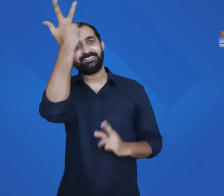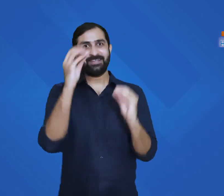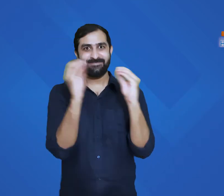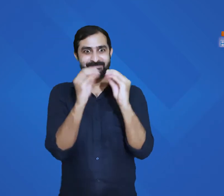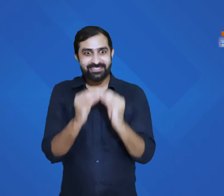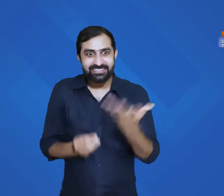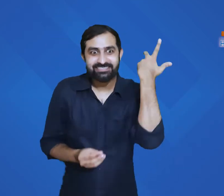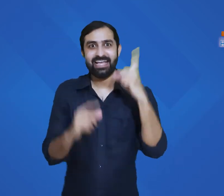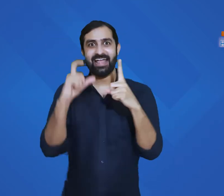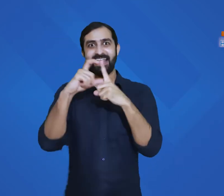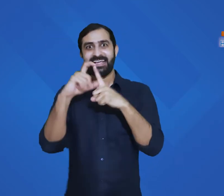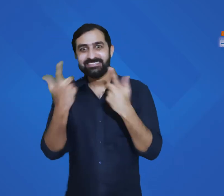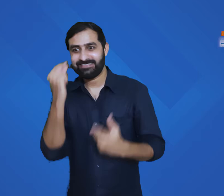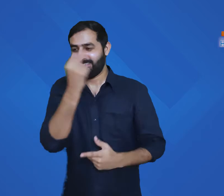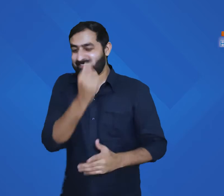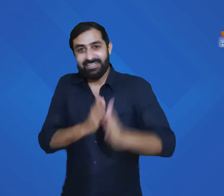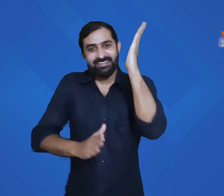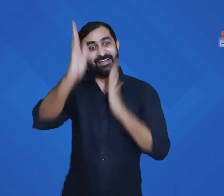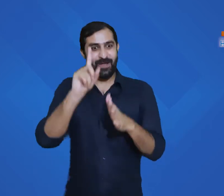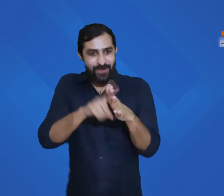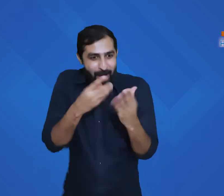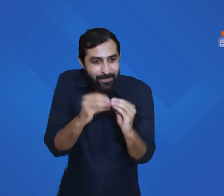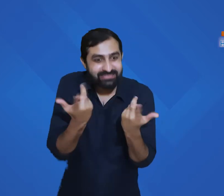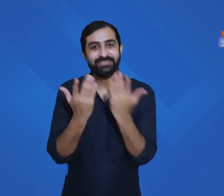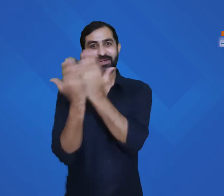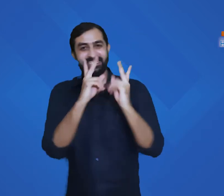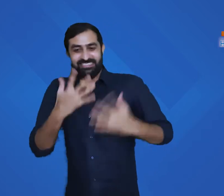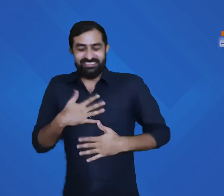good job opportunities and education. They had high hopes.